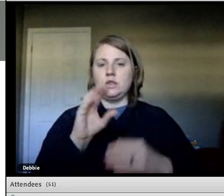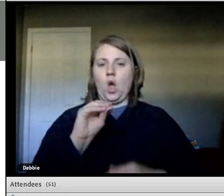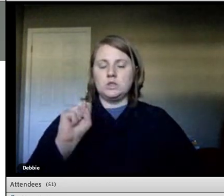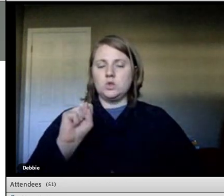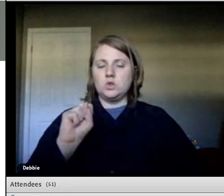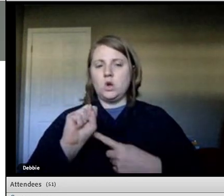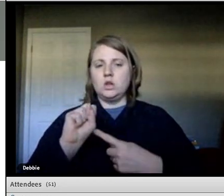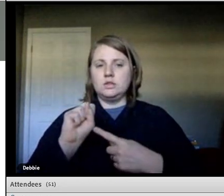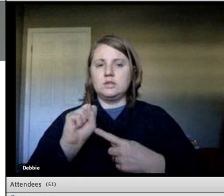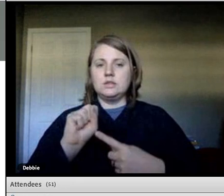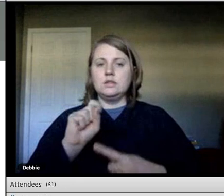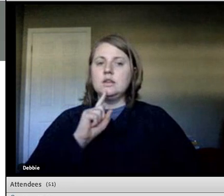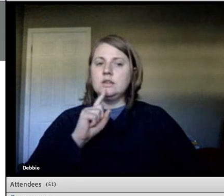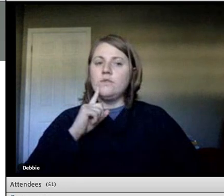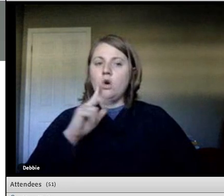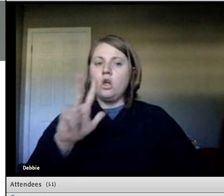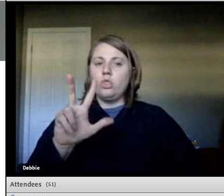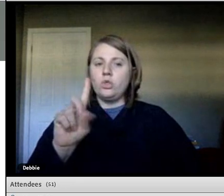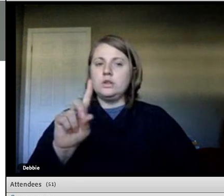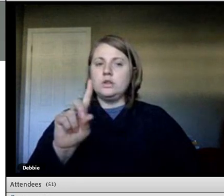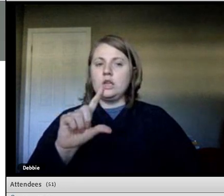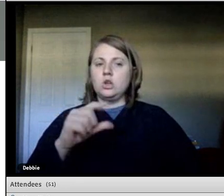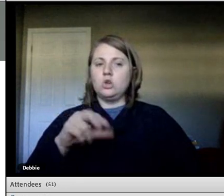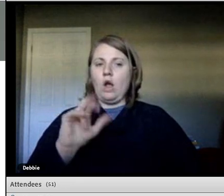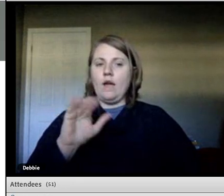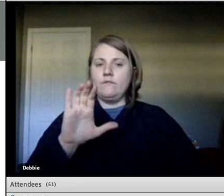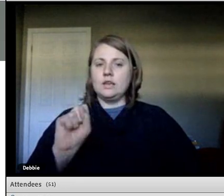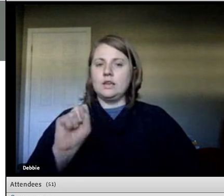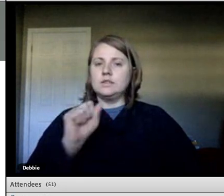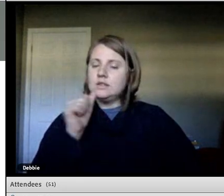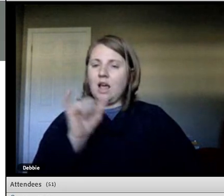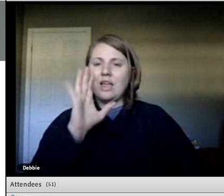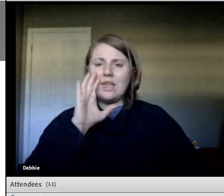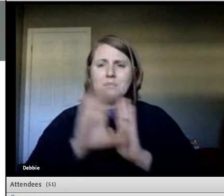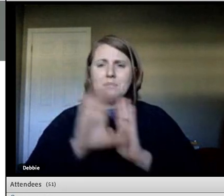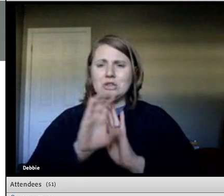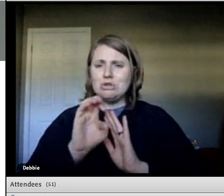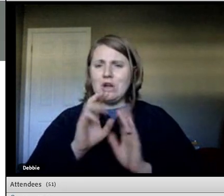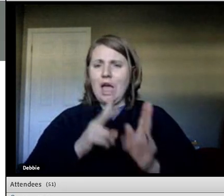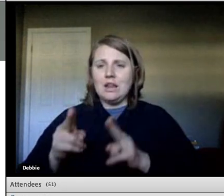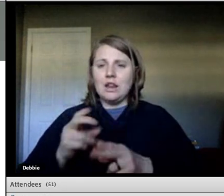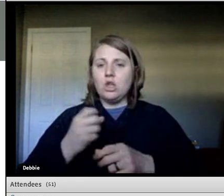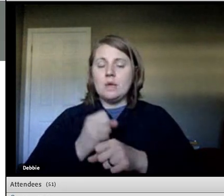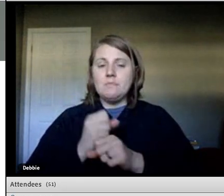It's not like a picture editing. You can make animation in here. You can make just incredible --